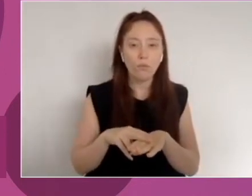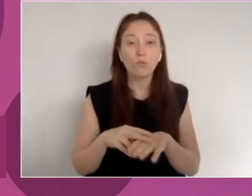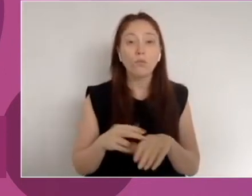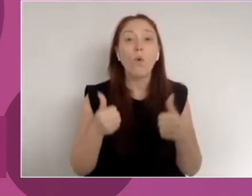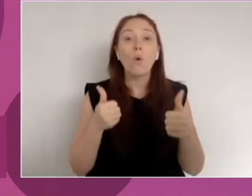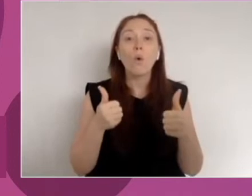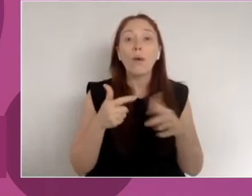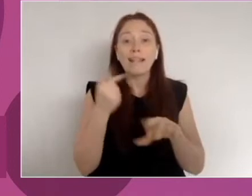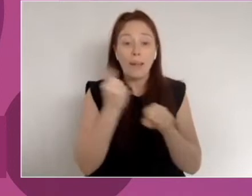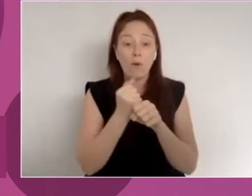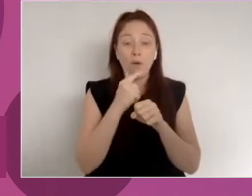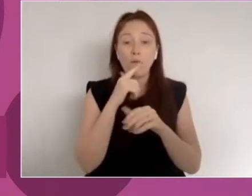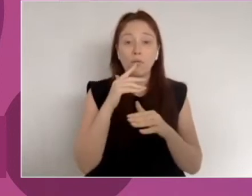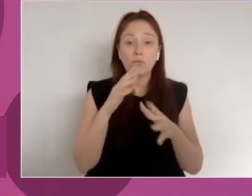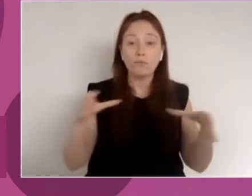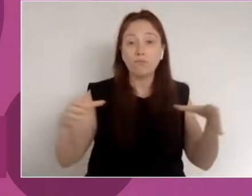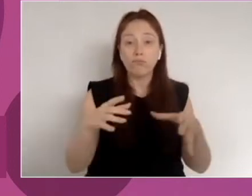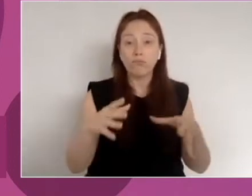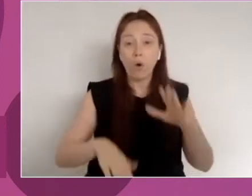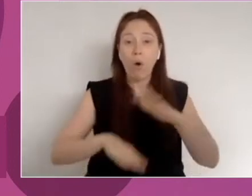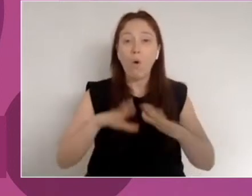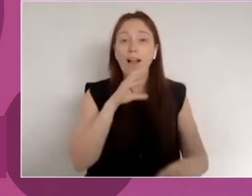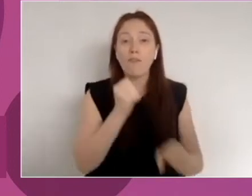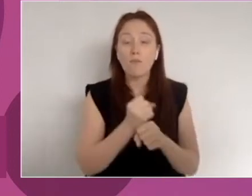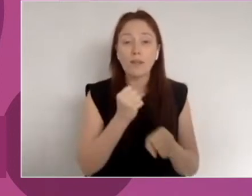can then take it down to local application and I'll take you through something that we actually